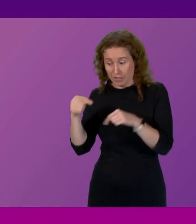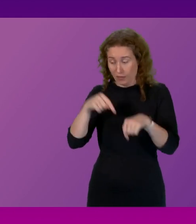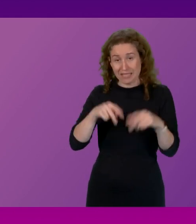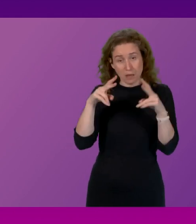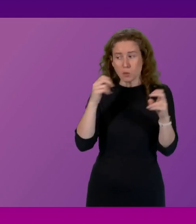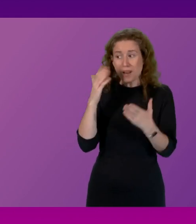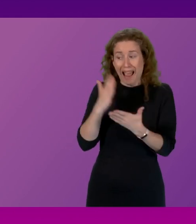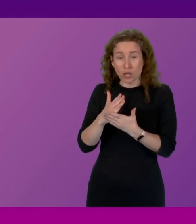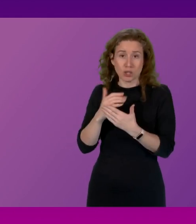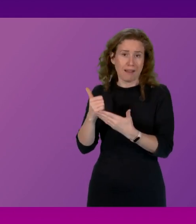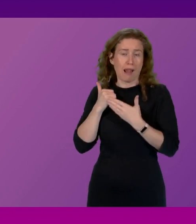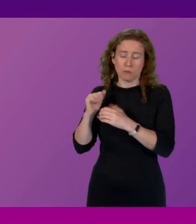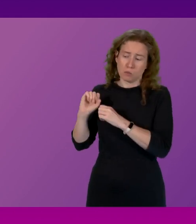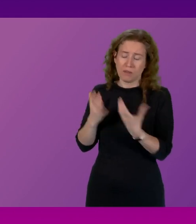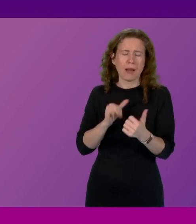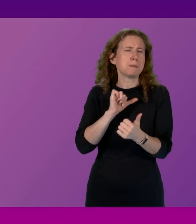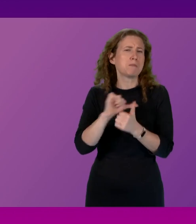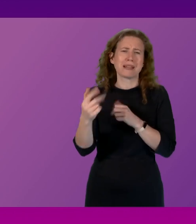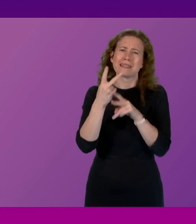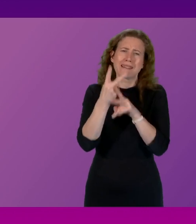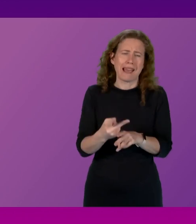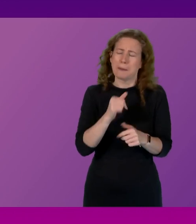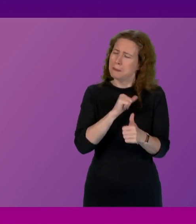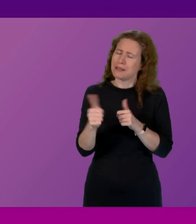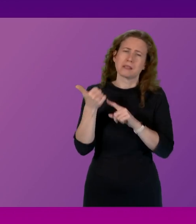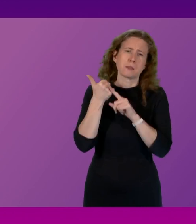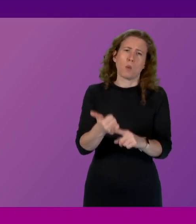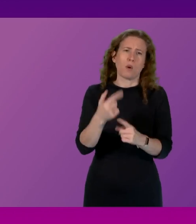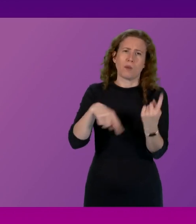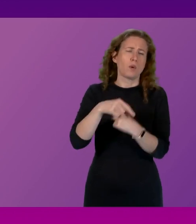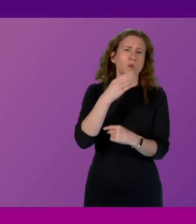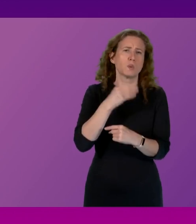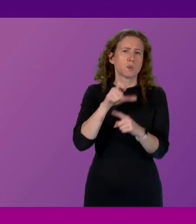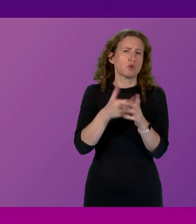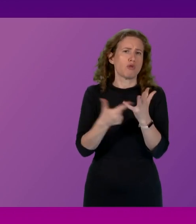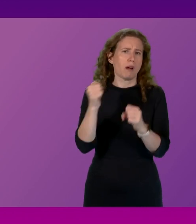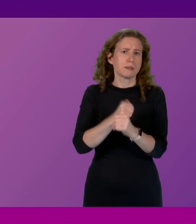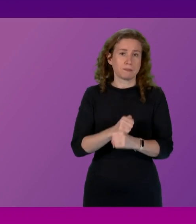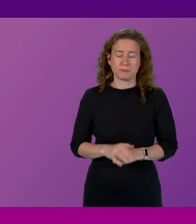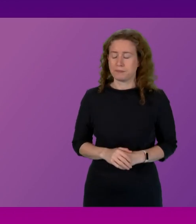help to provide even better care and support?